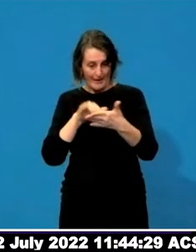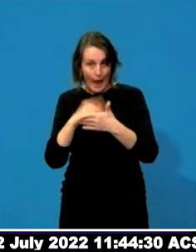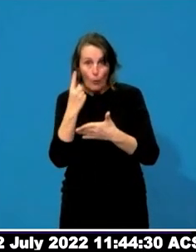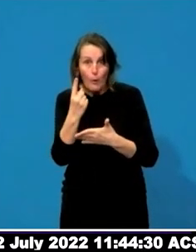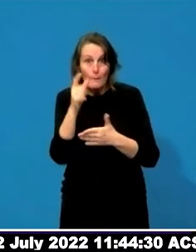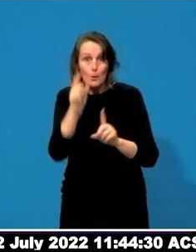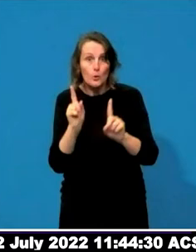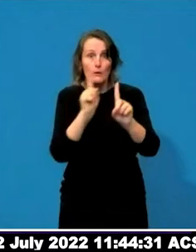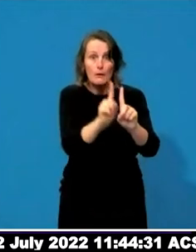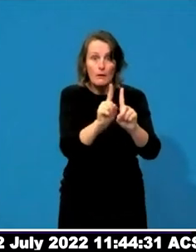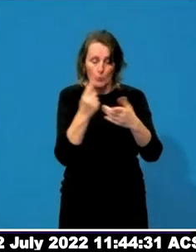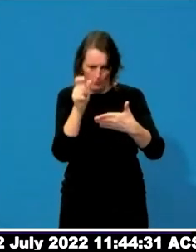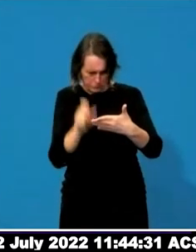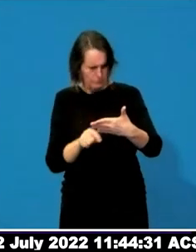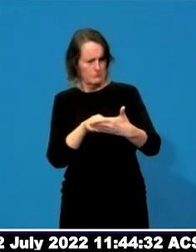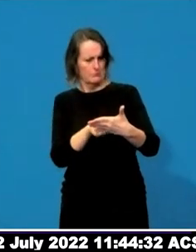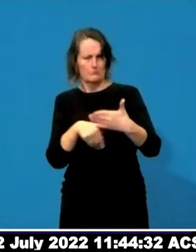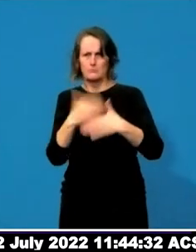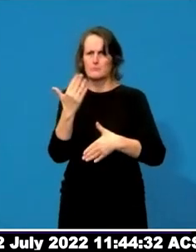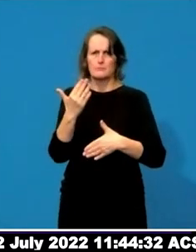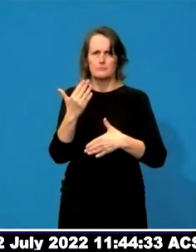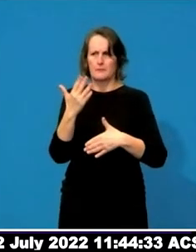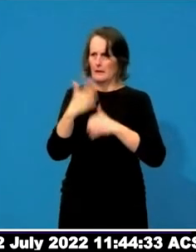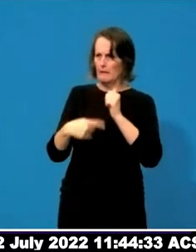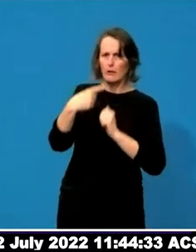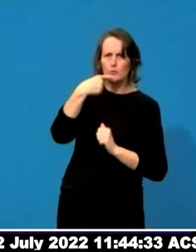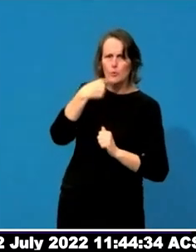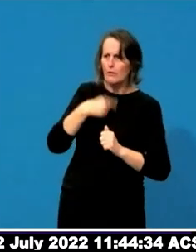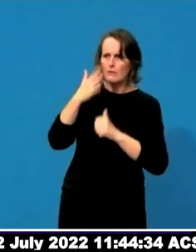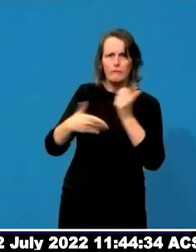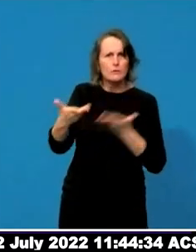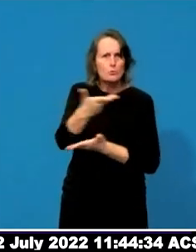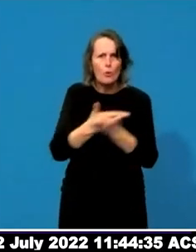for that person. There was no discussion, there was no warning,